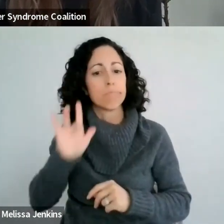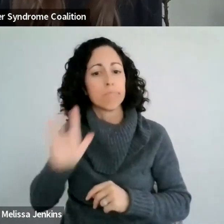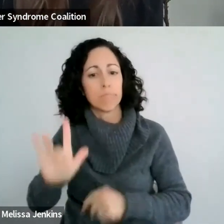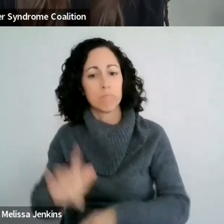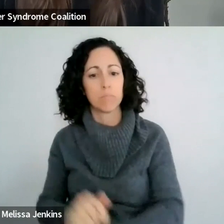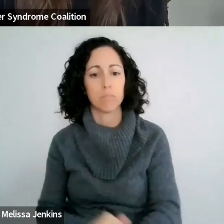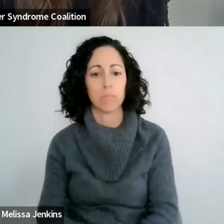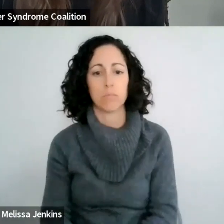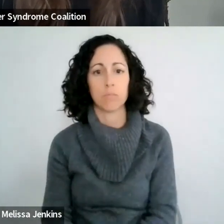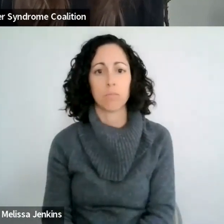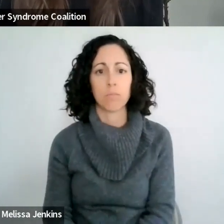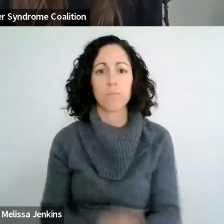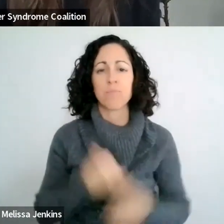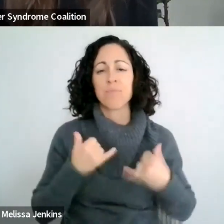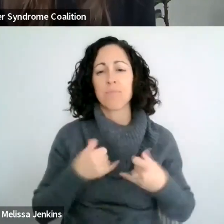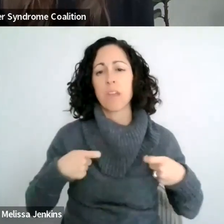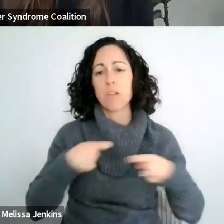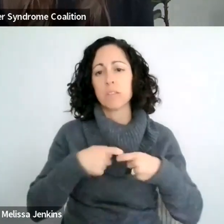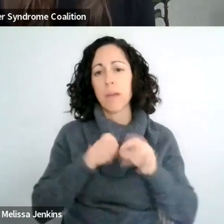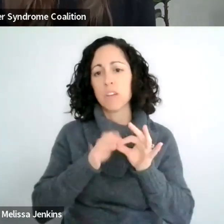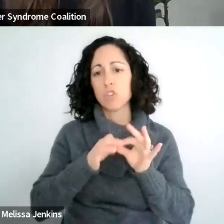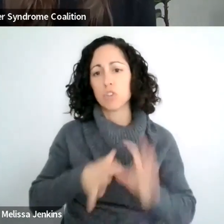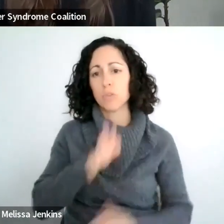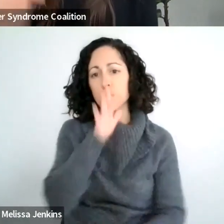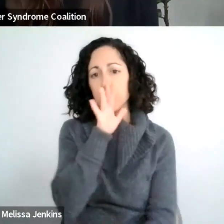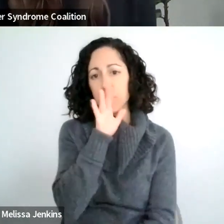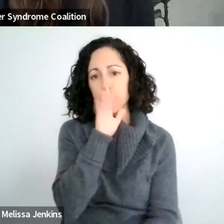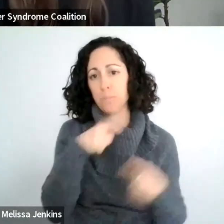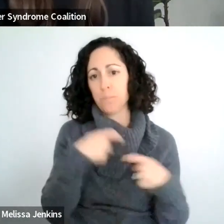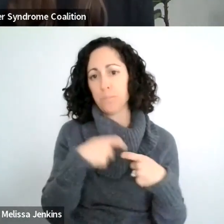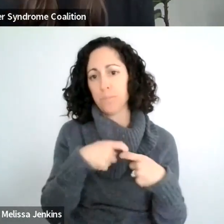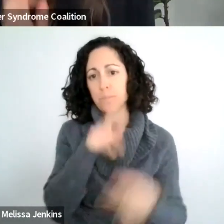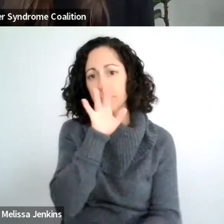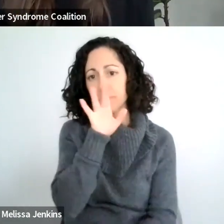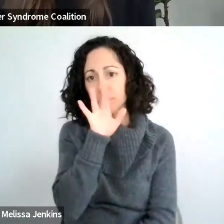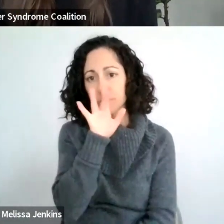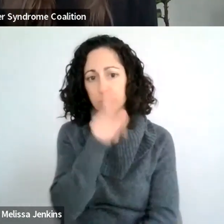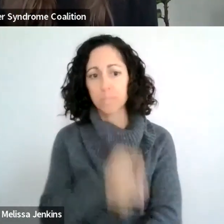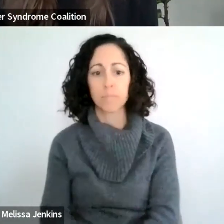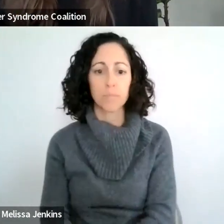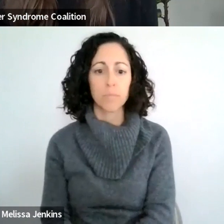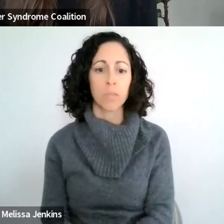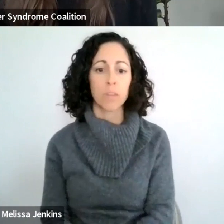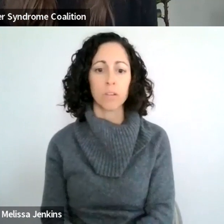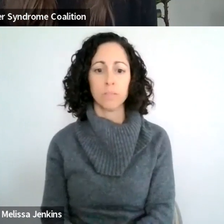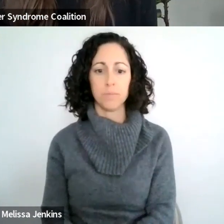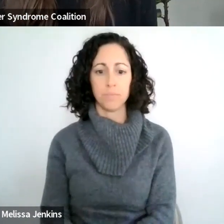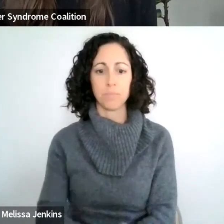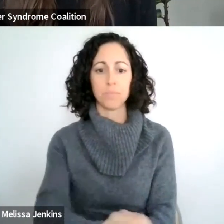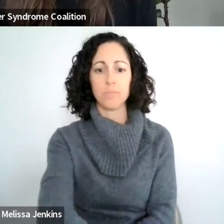[Español]: Buenas tardes, habla Krista Vasi, el director ejecutivo de la Coalición del Síndrome de Usher.